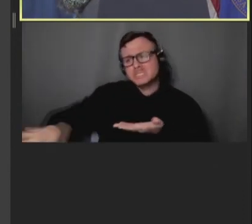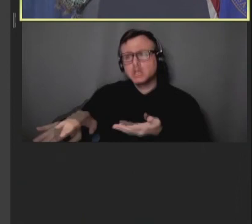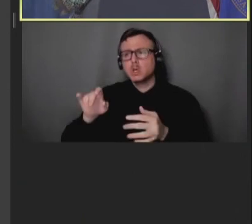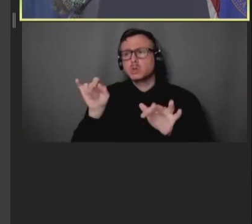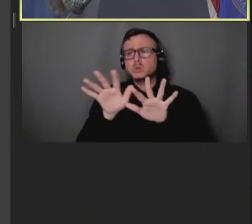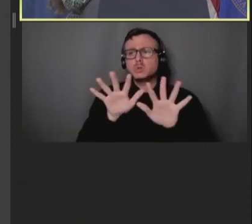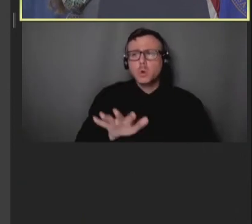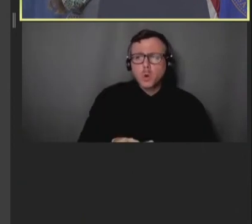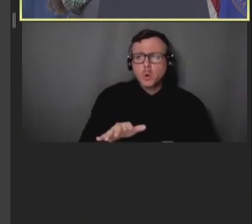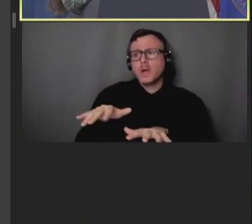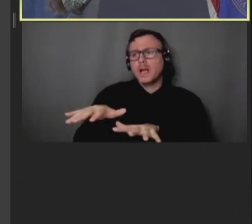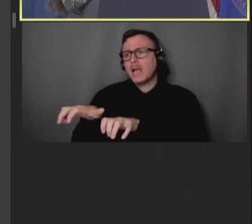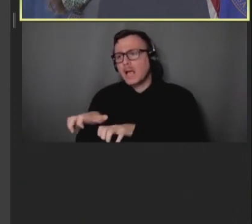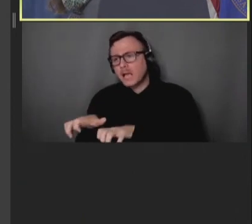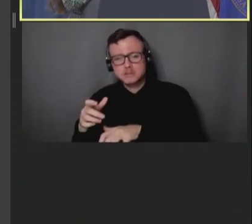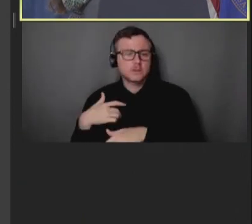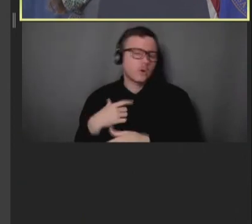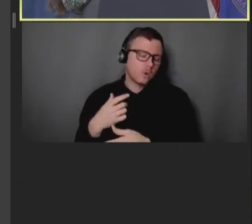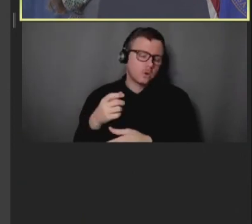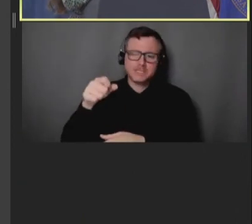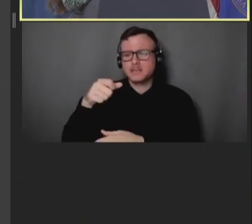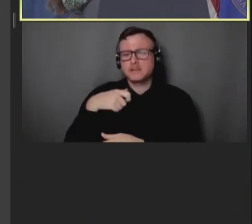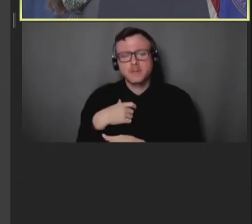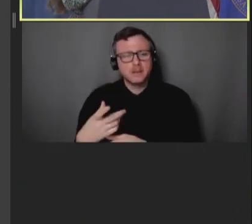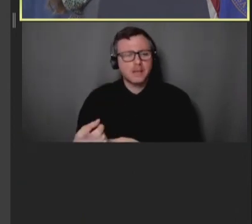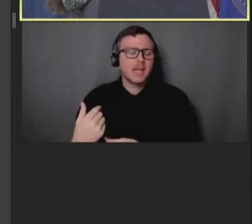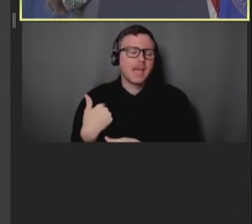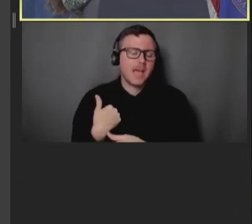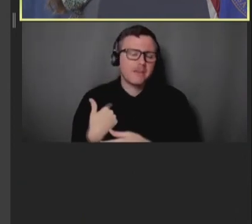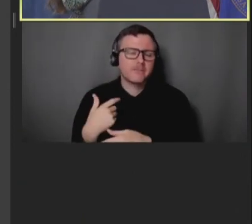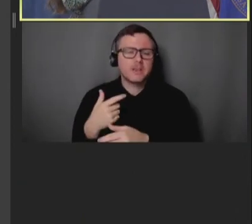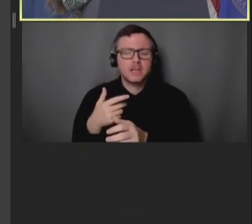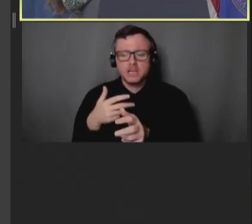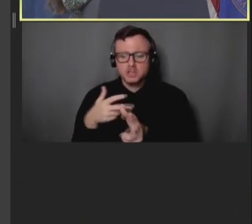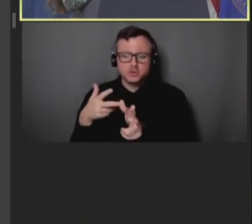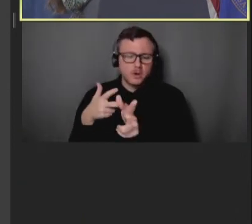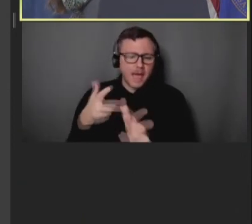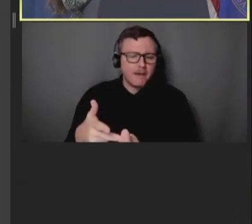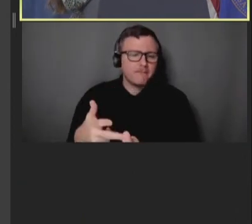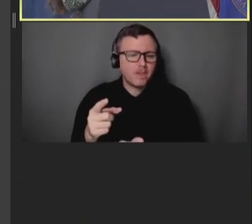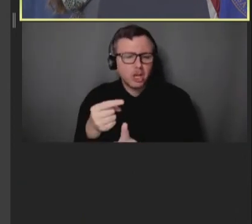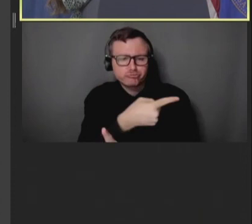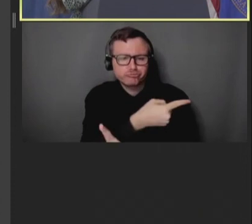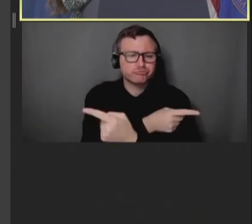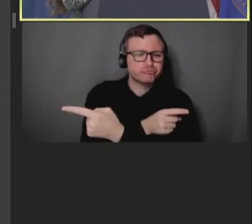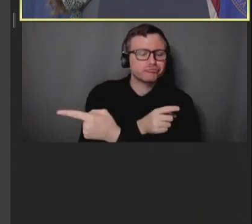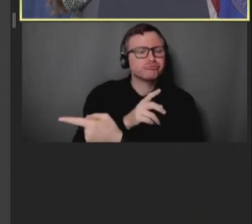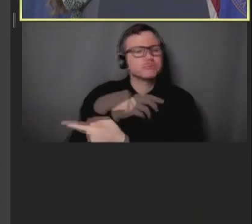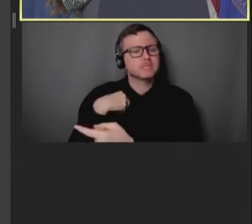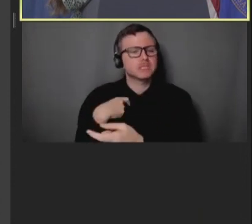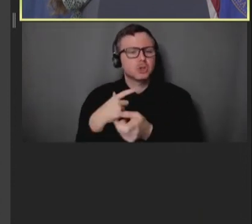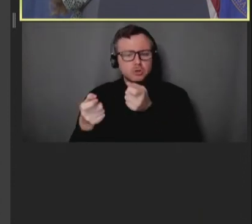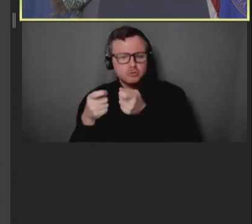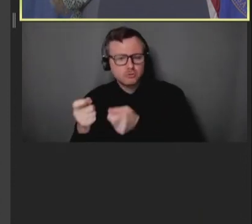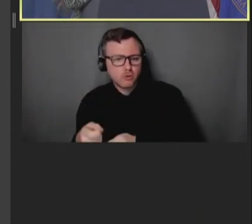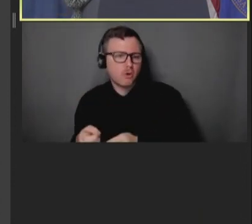and they helped provide traffic redirection, control, roadway management. We called local